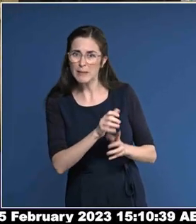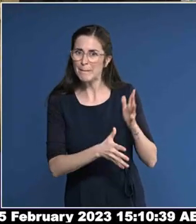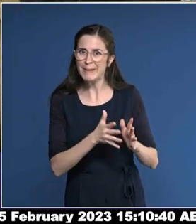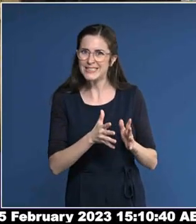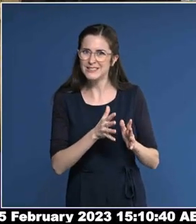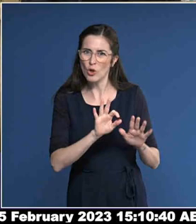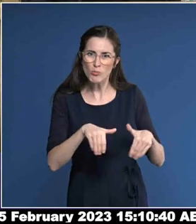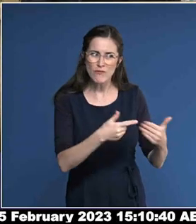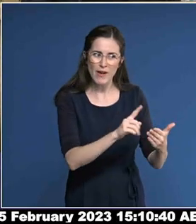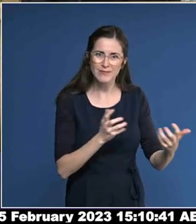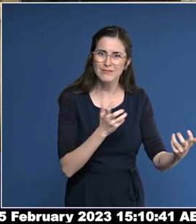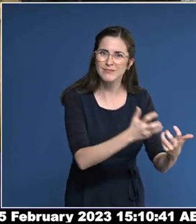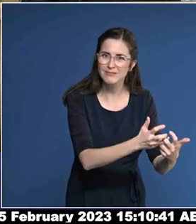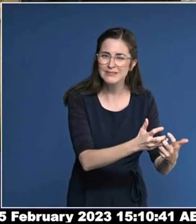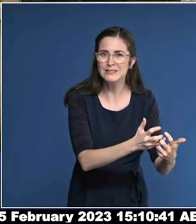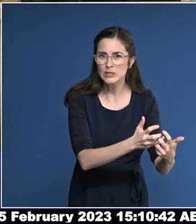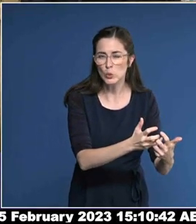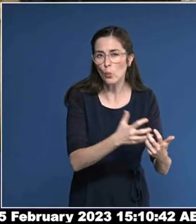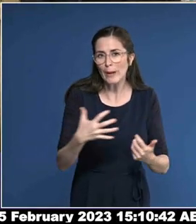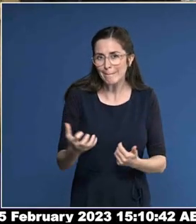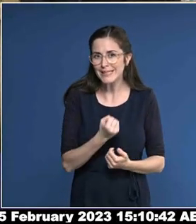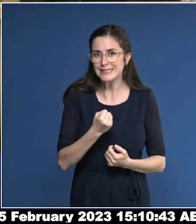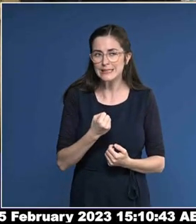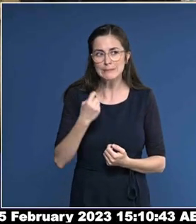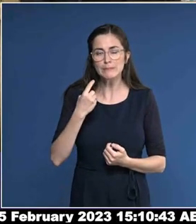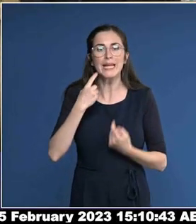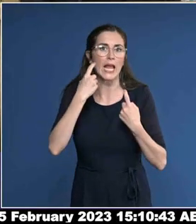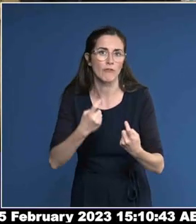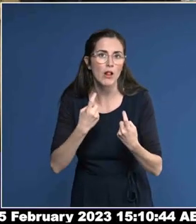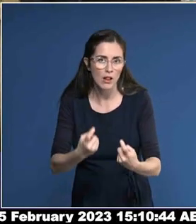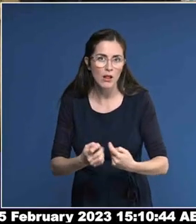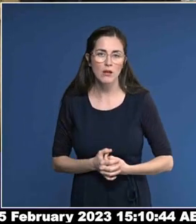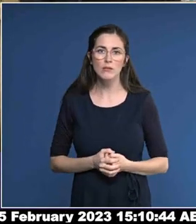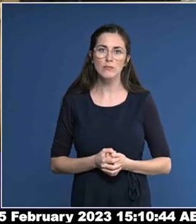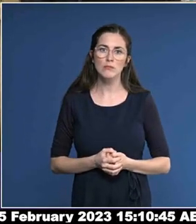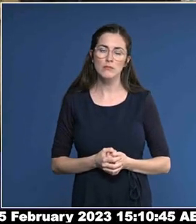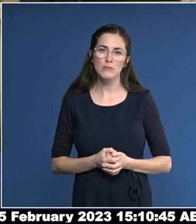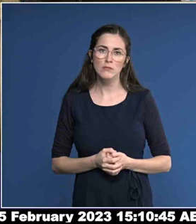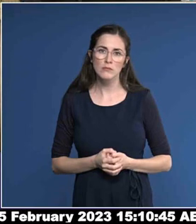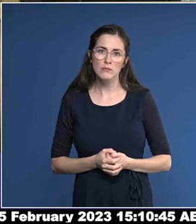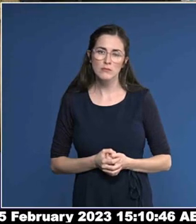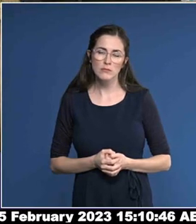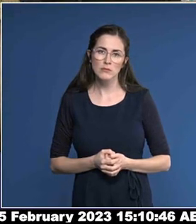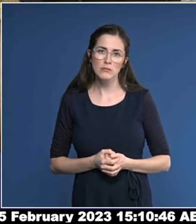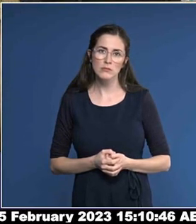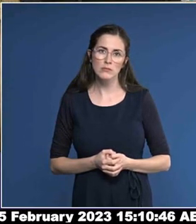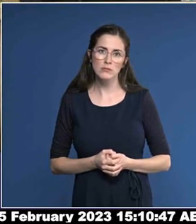I think, to be fair, you were responding to some questions that Ms Eastman asked which required you to make certain assumptions.